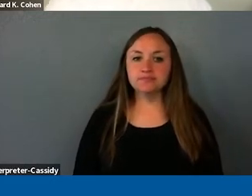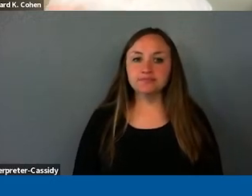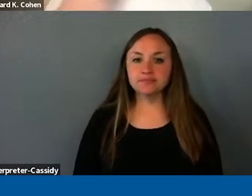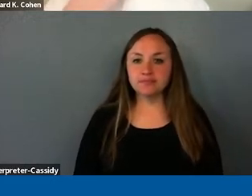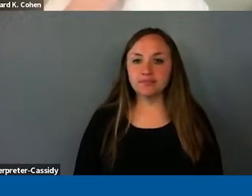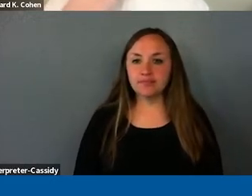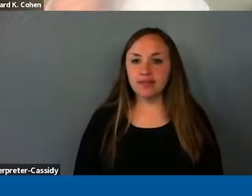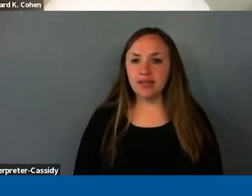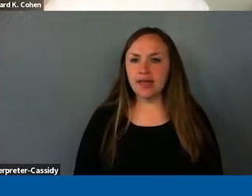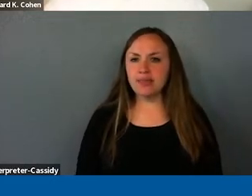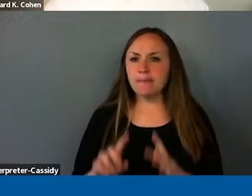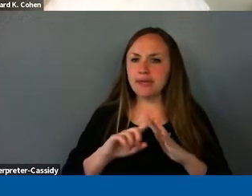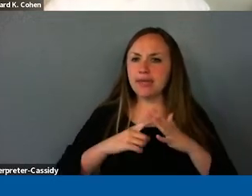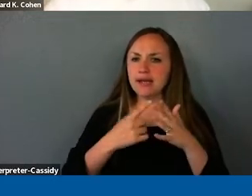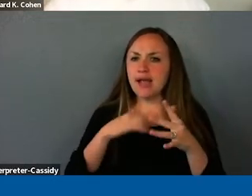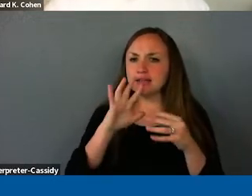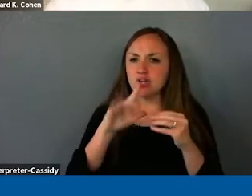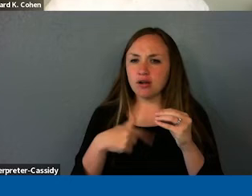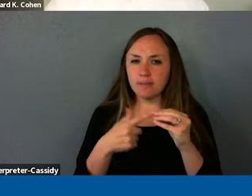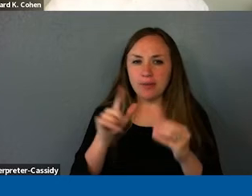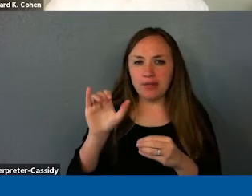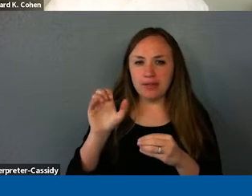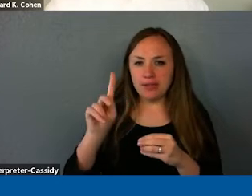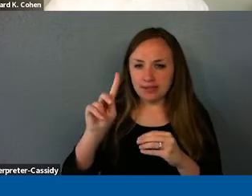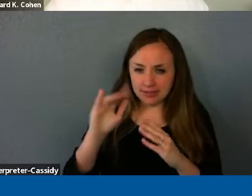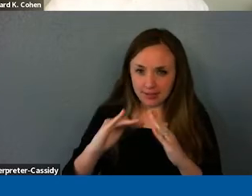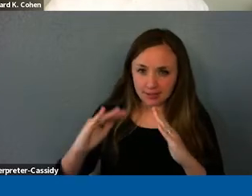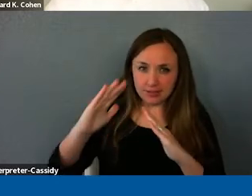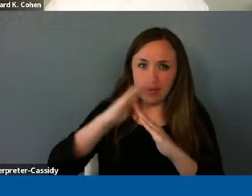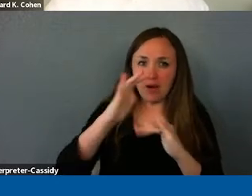In the very beginning, I talked about these links at the top, and I want to point out some things mentioned